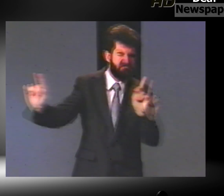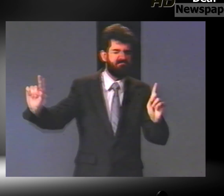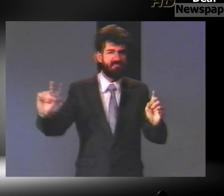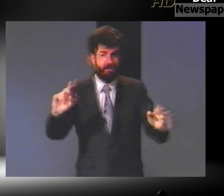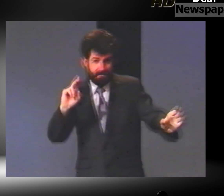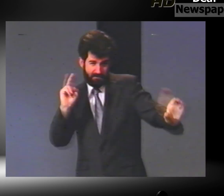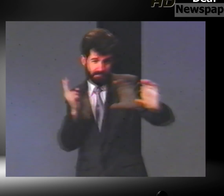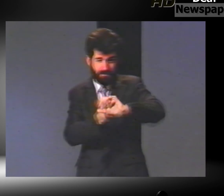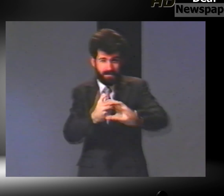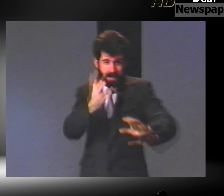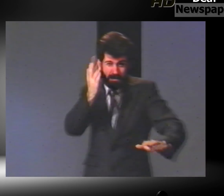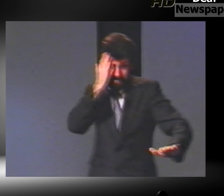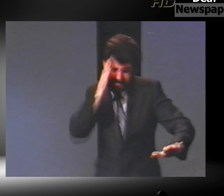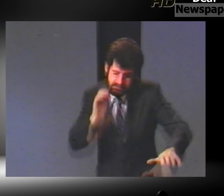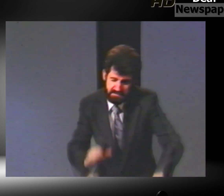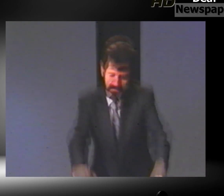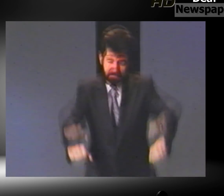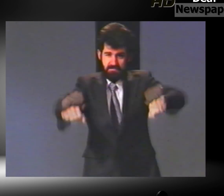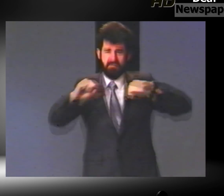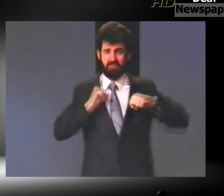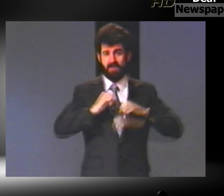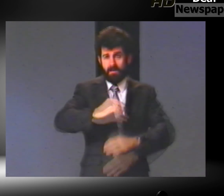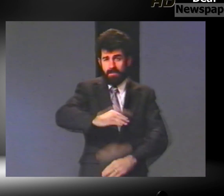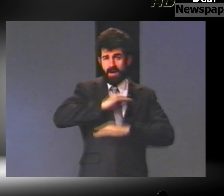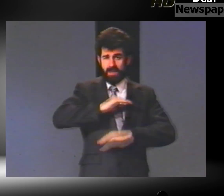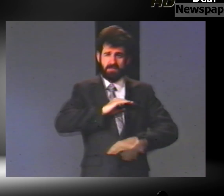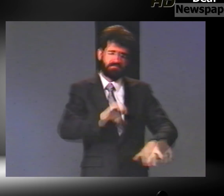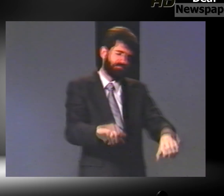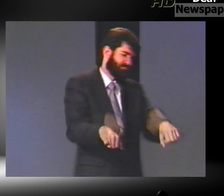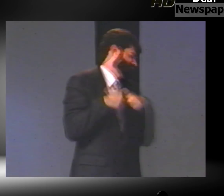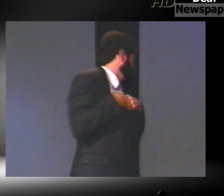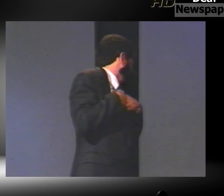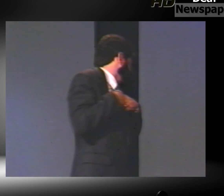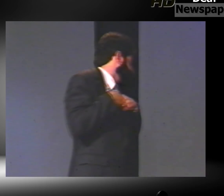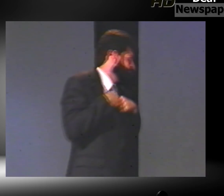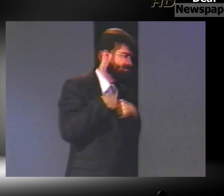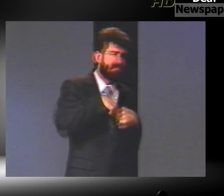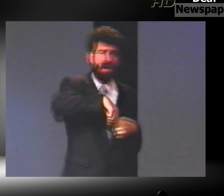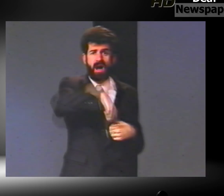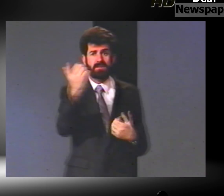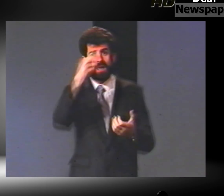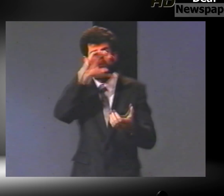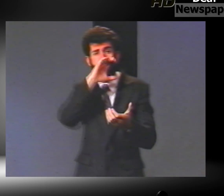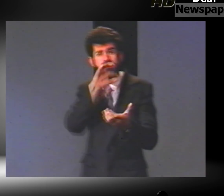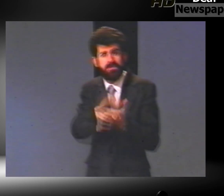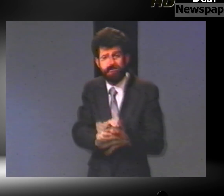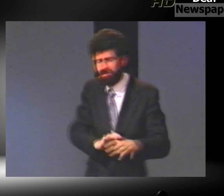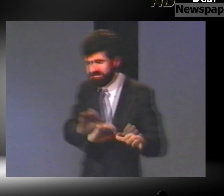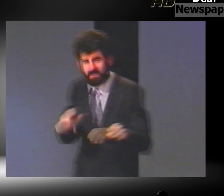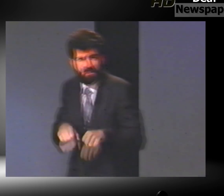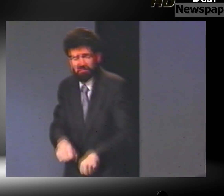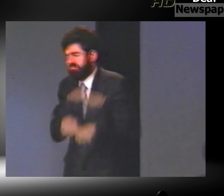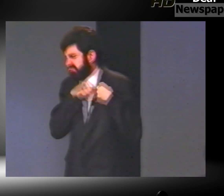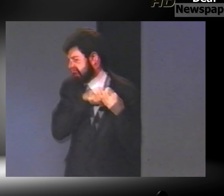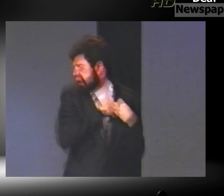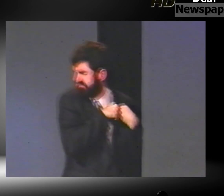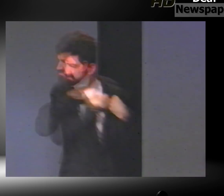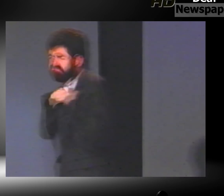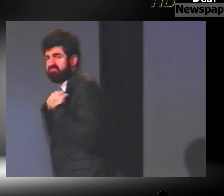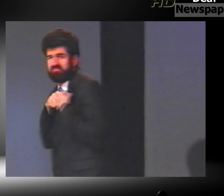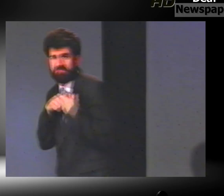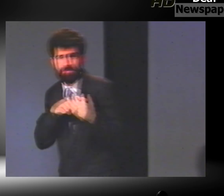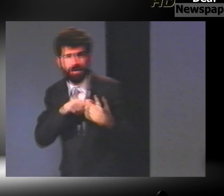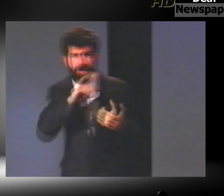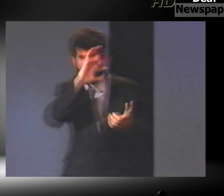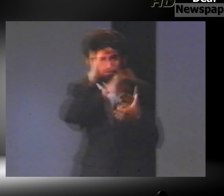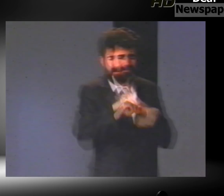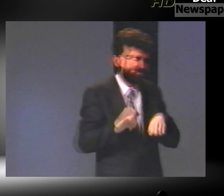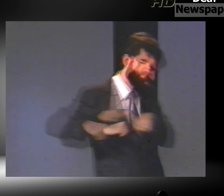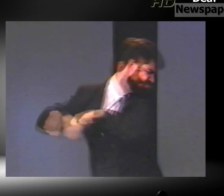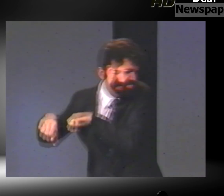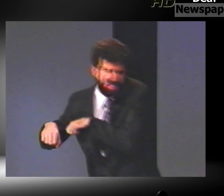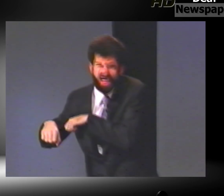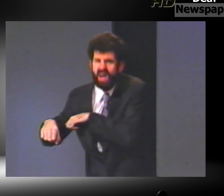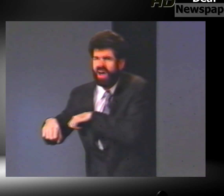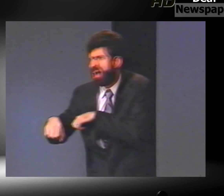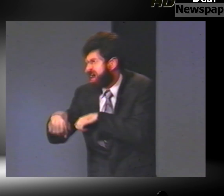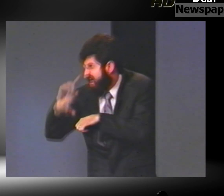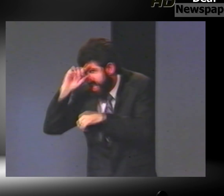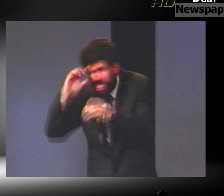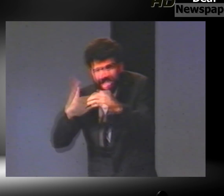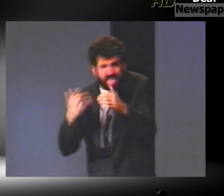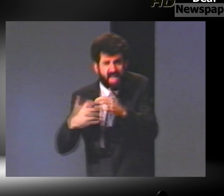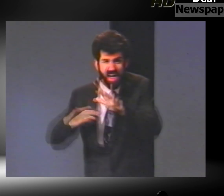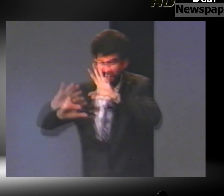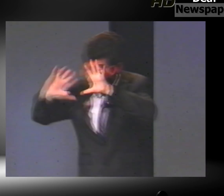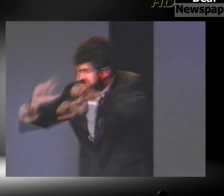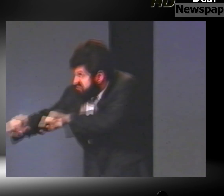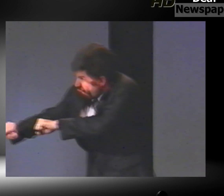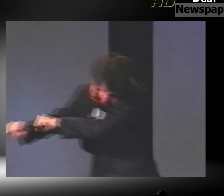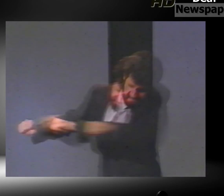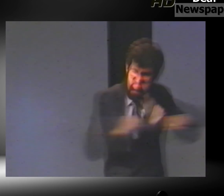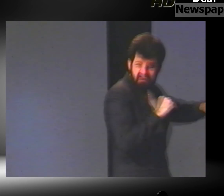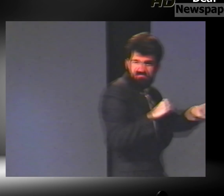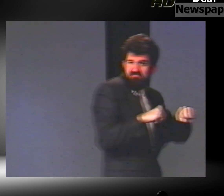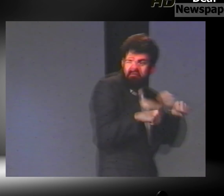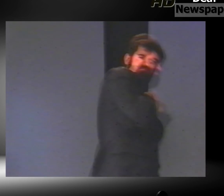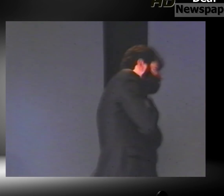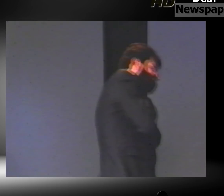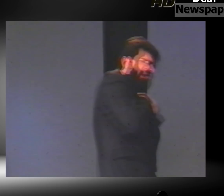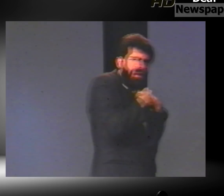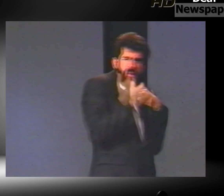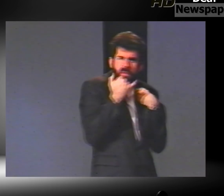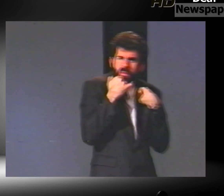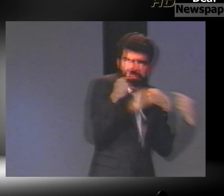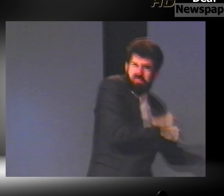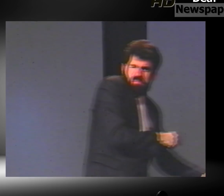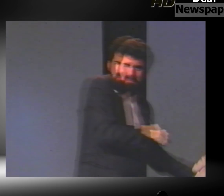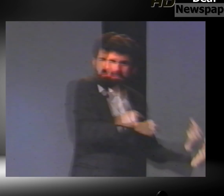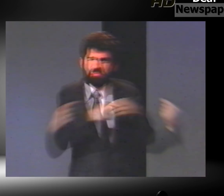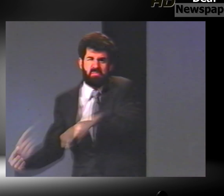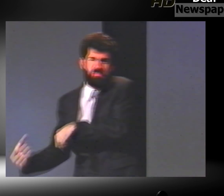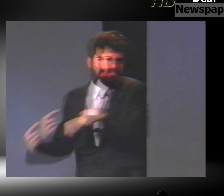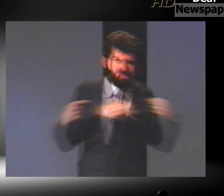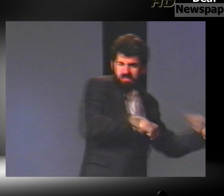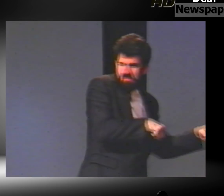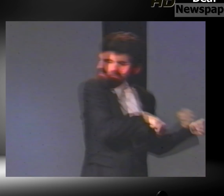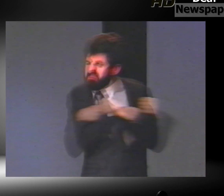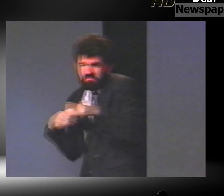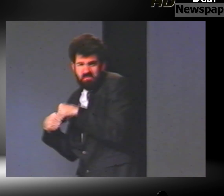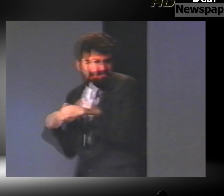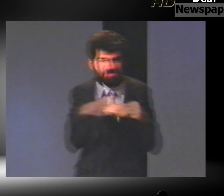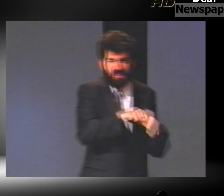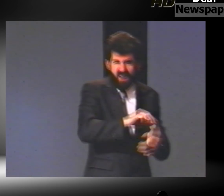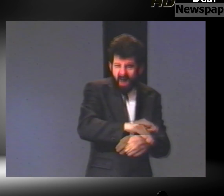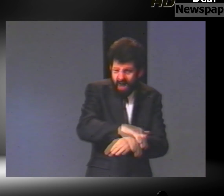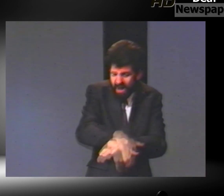The husband and wife are in bed fighting over the blanket having it tugged back and forth.